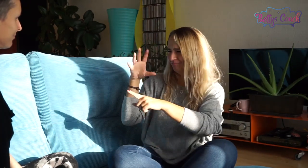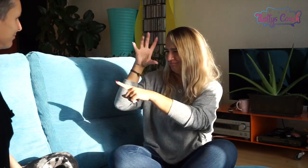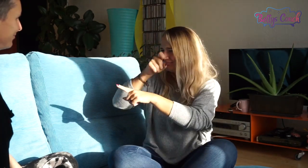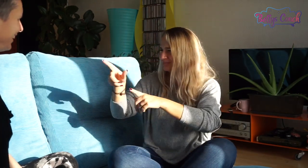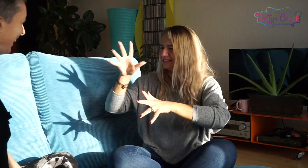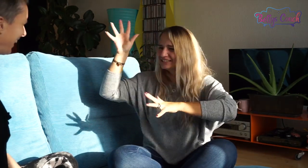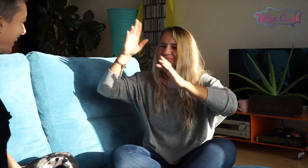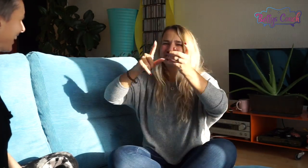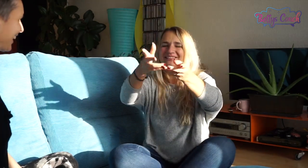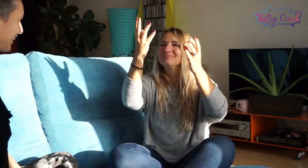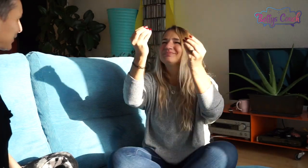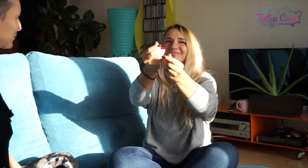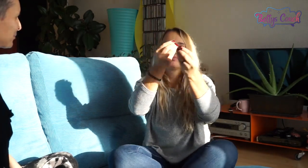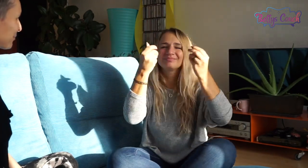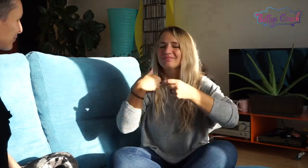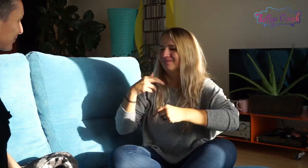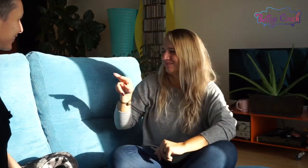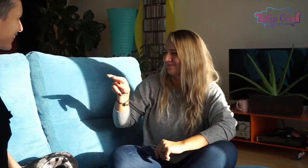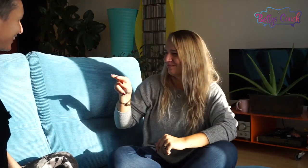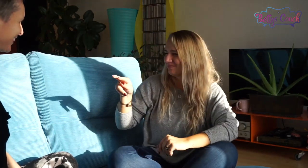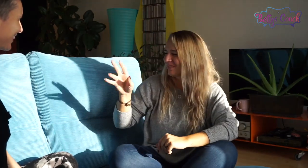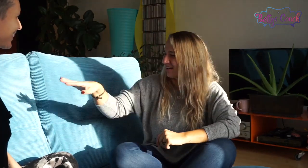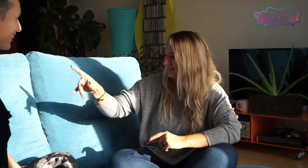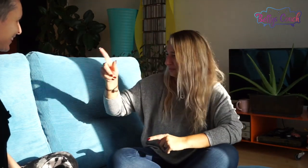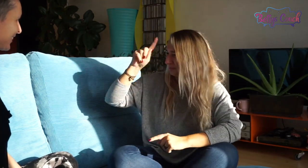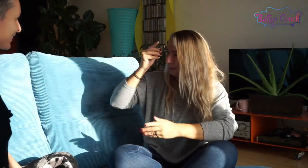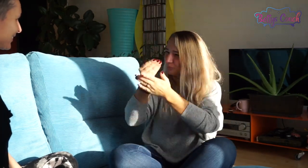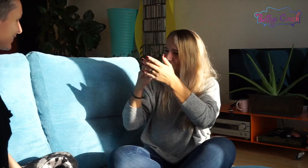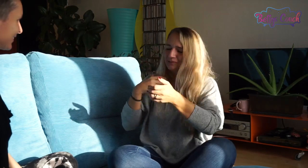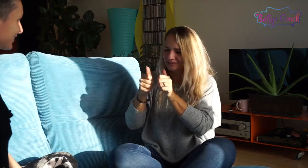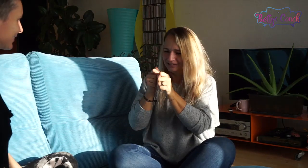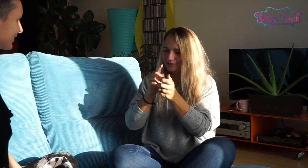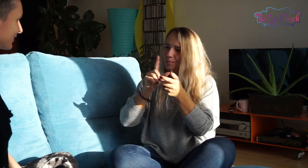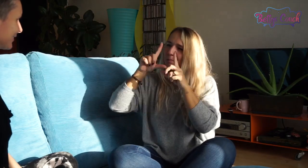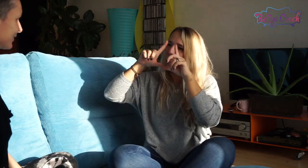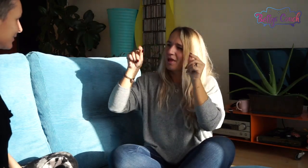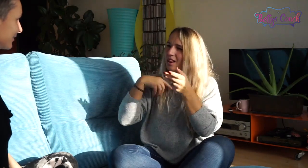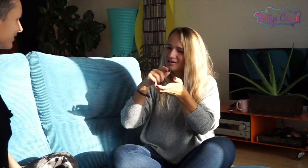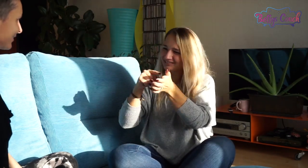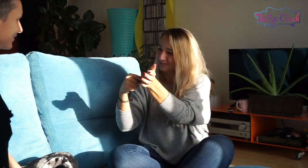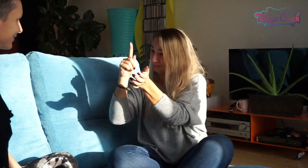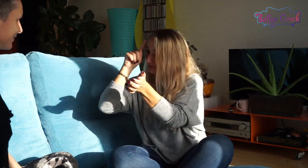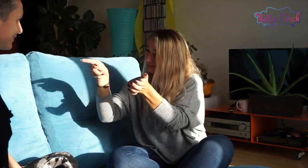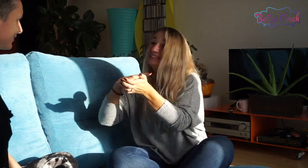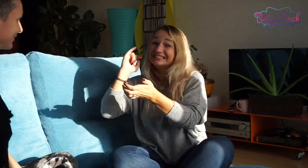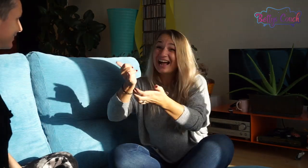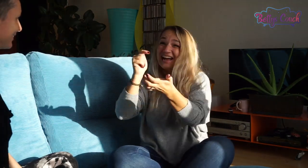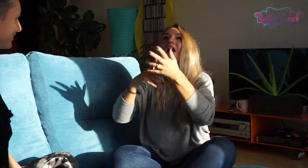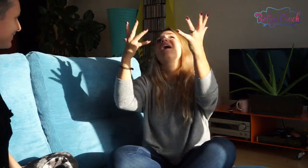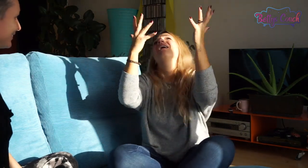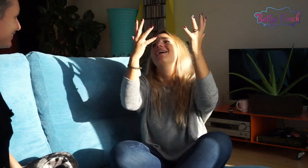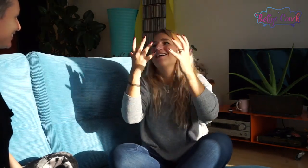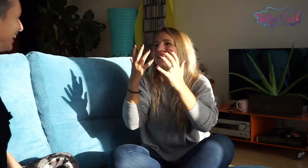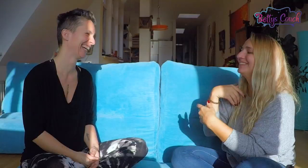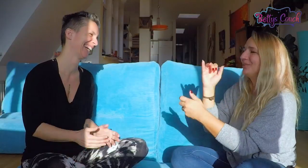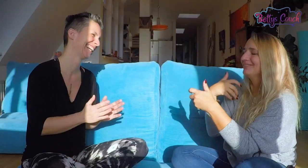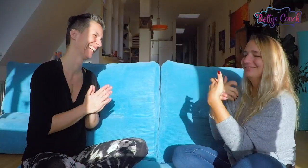I understood what one wanted while the other tried to make it clear to the other person. I showed one of them a photo on my cell phone and asked him if he meant that. "Yes, yes, exactly that," he replied. "Ah, finally!"